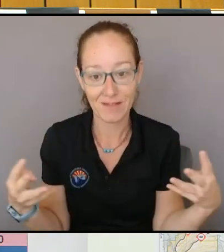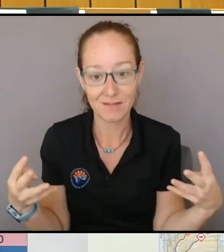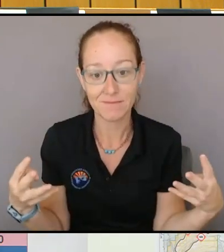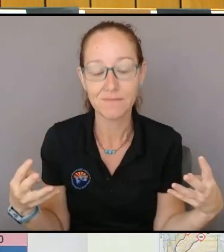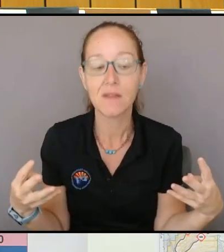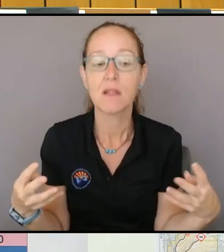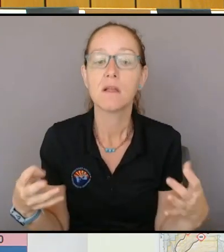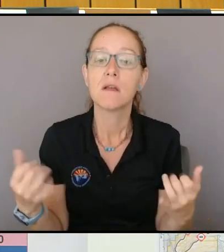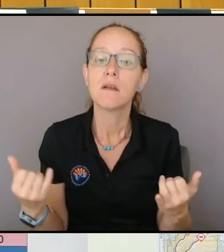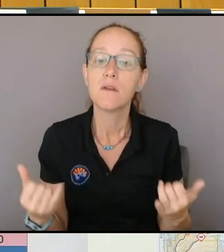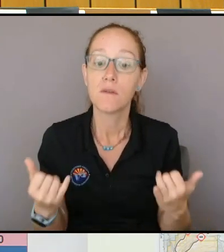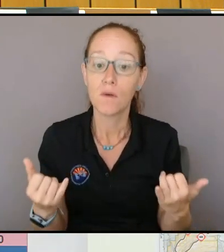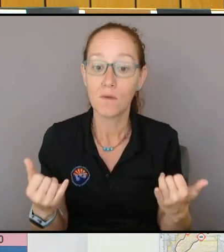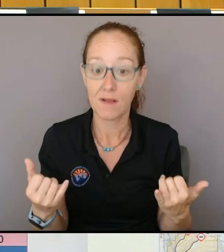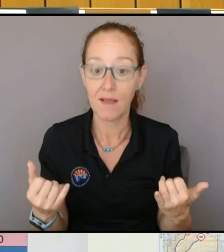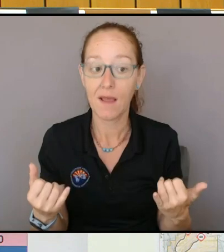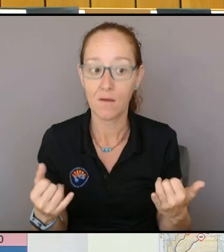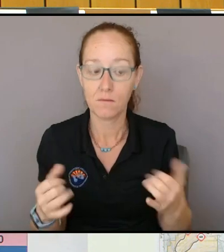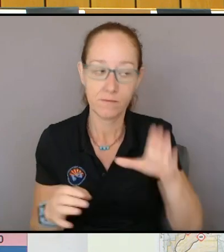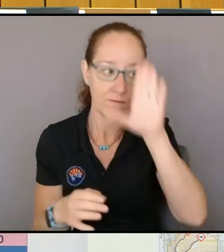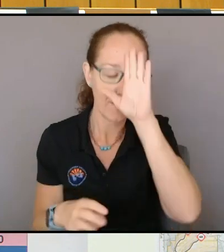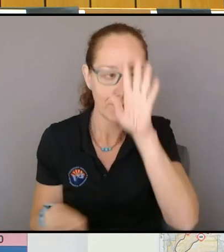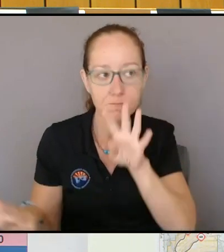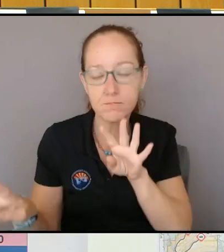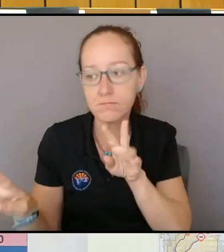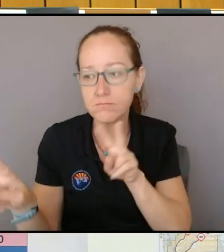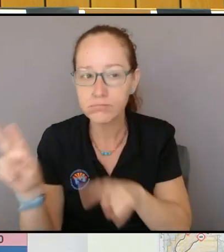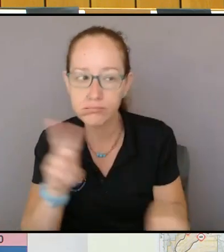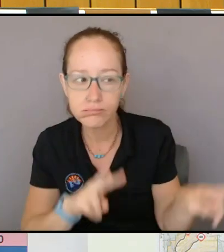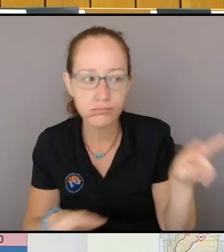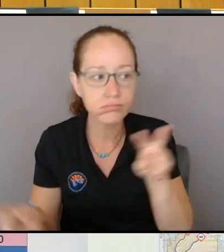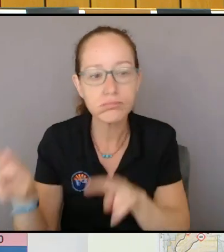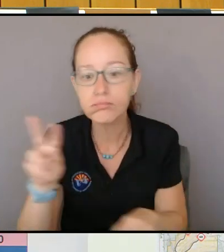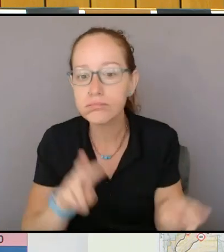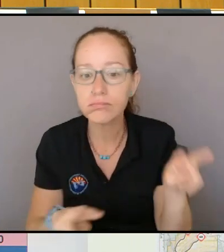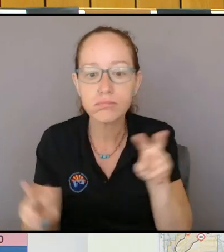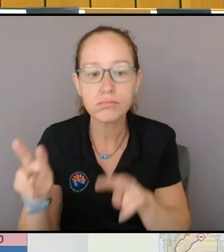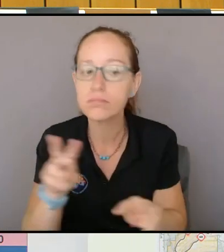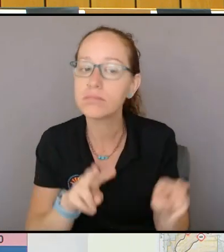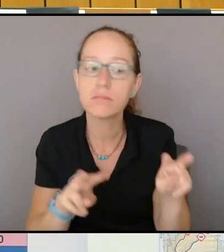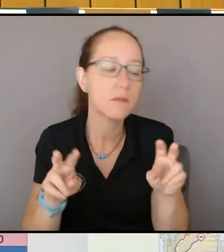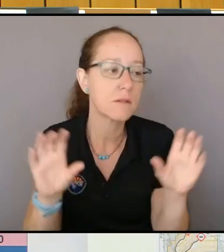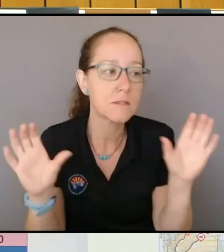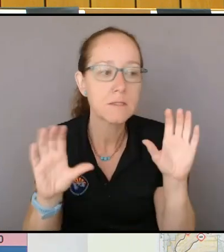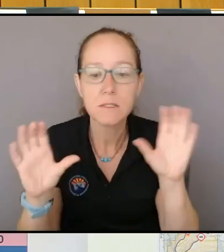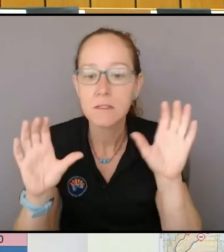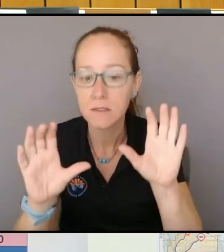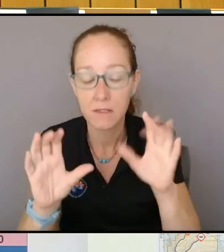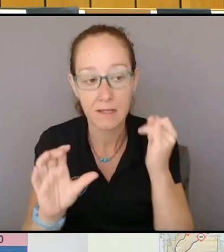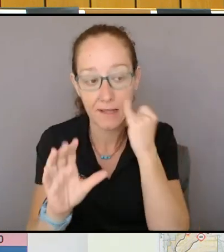patrolling that area and have picked up numerous spots and prevented them from impacting any of the structures in that